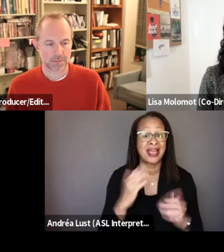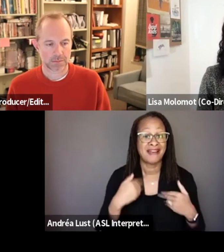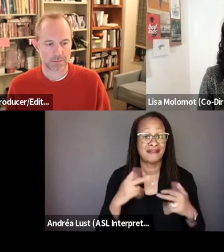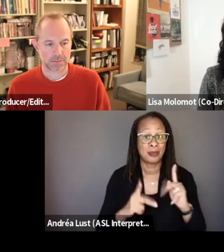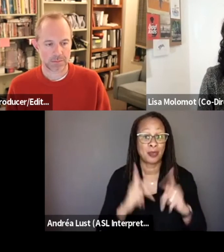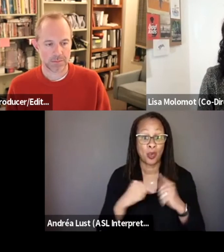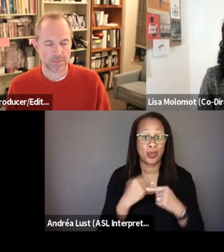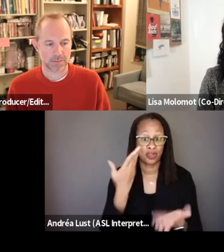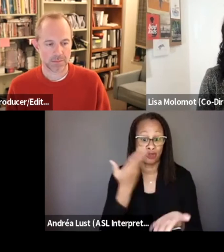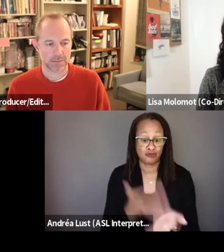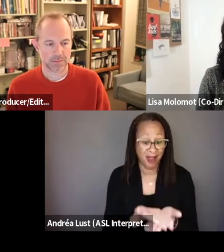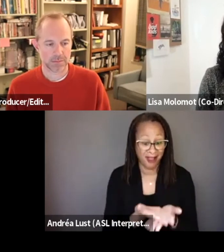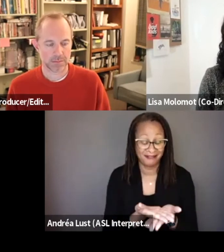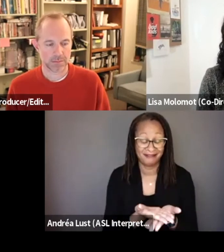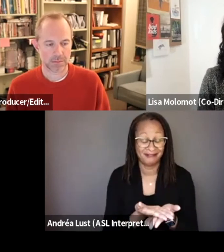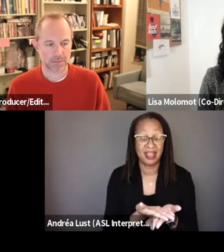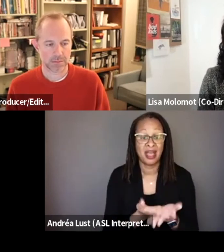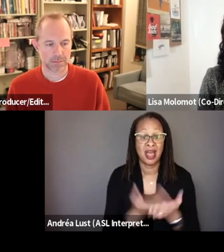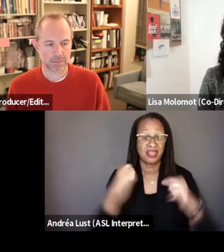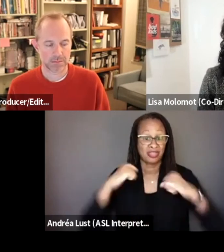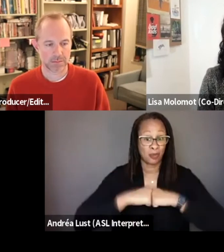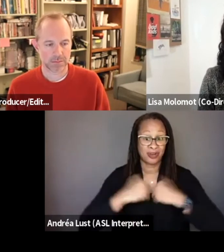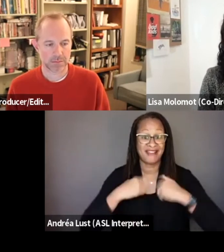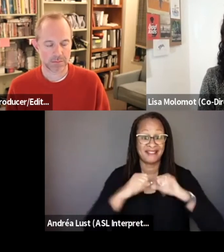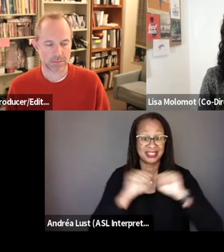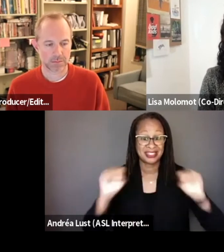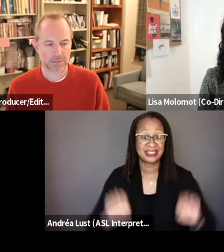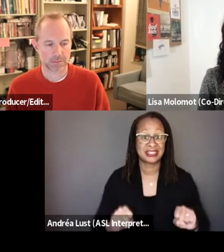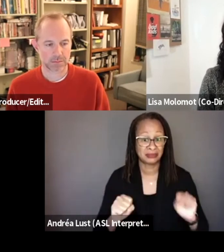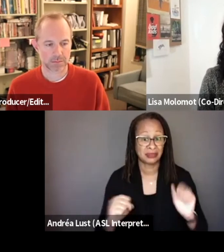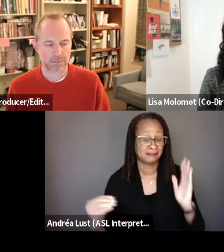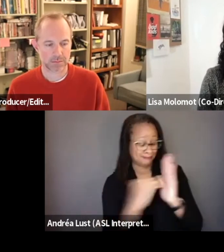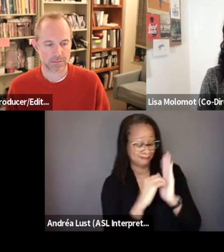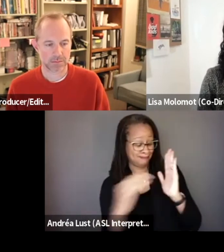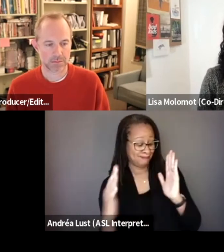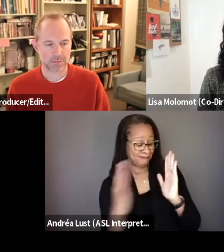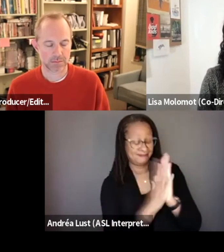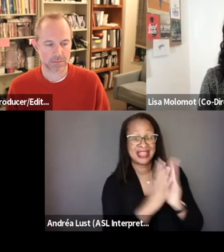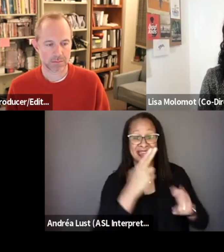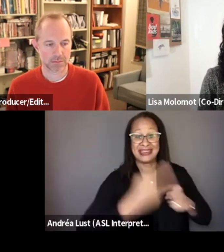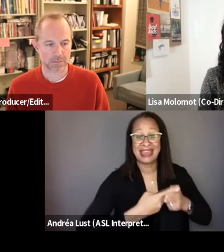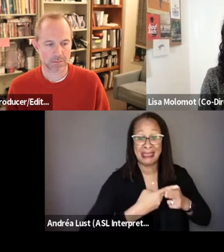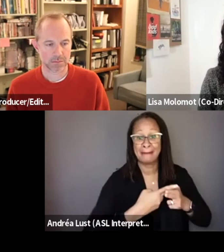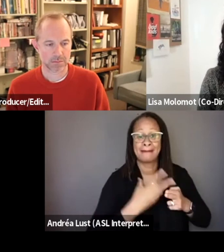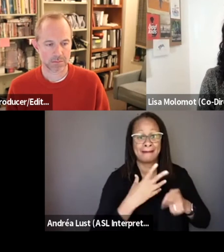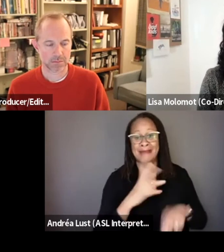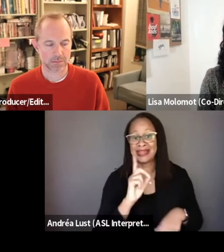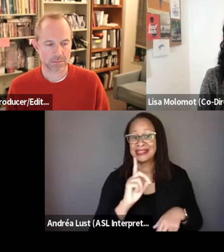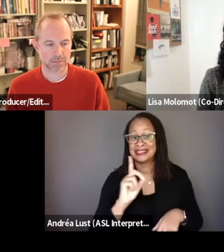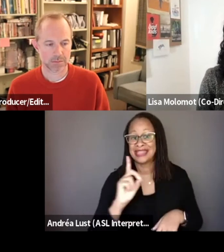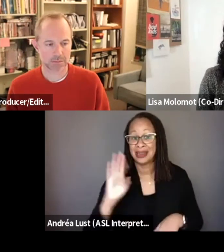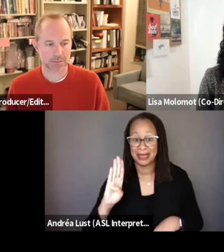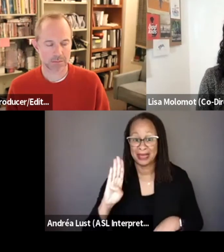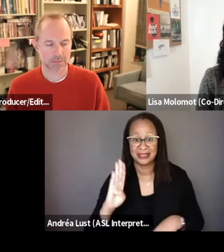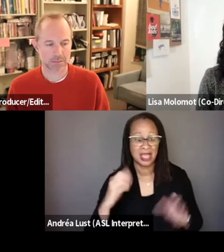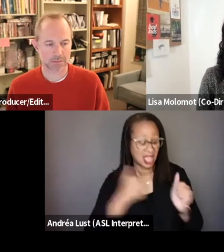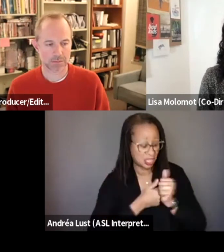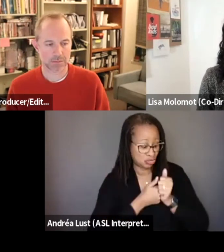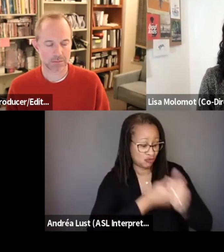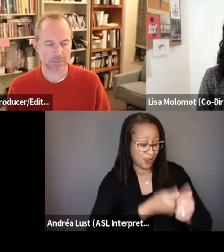have some kind of system where they can put their name in a database and be tracked, I think that could happen.